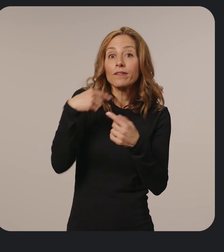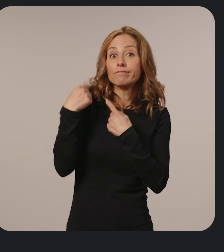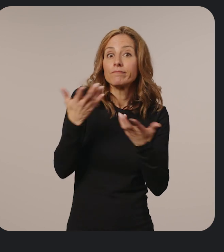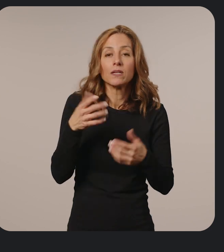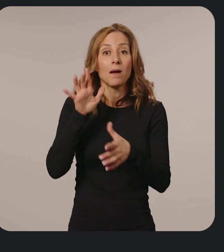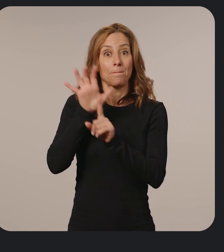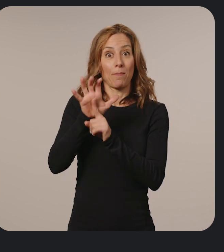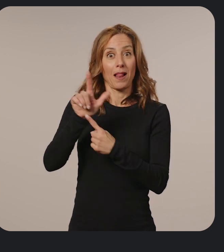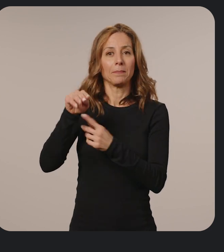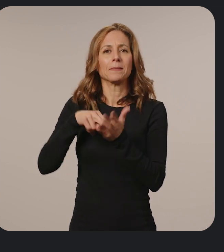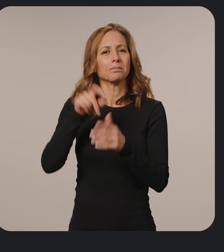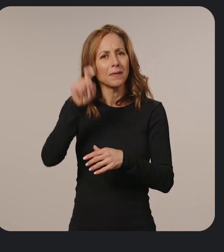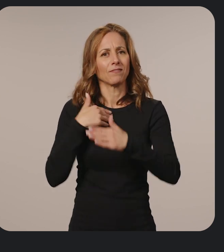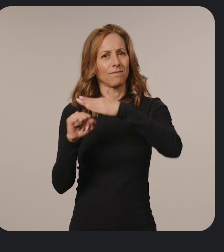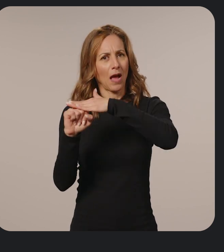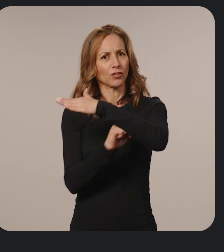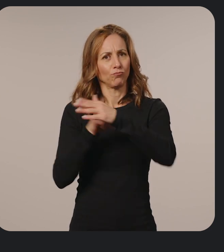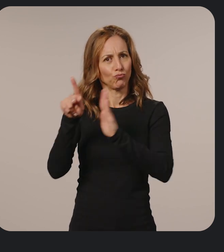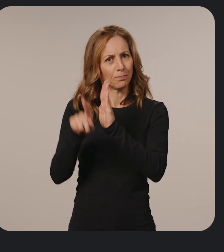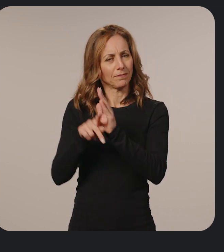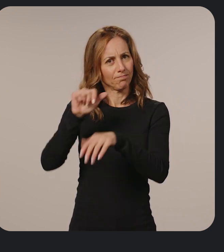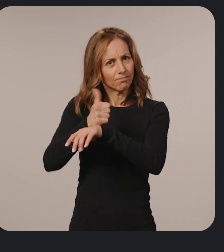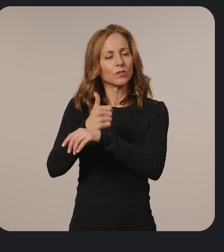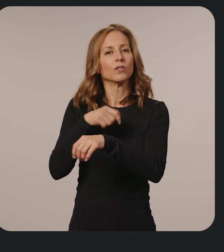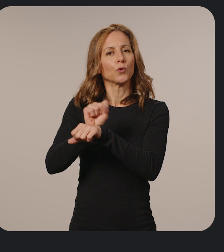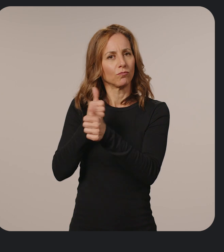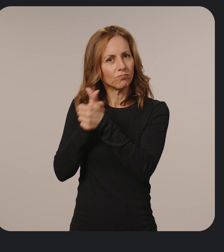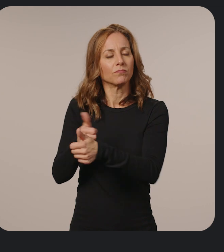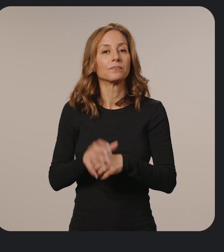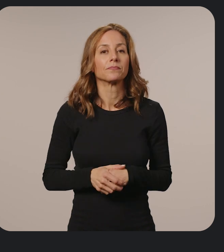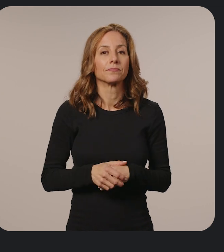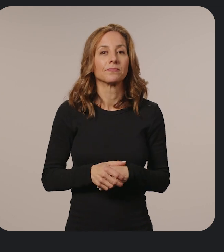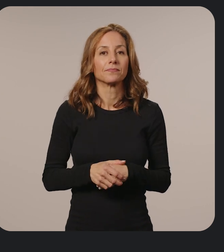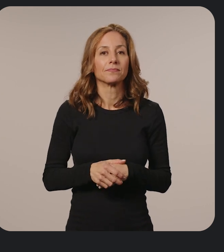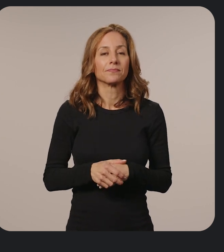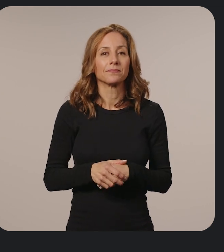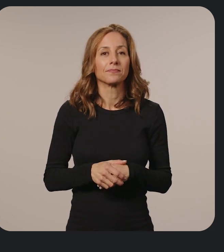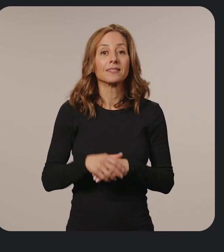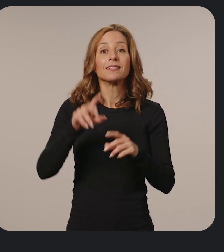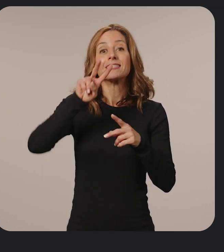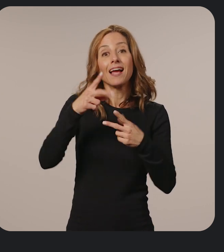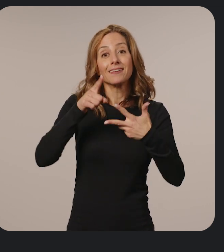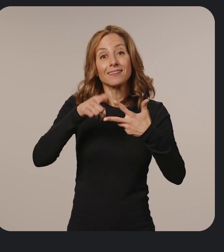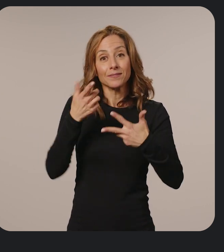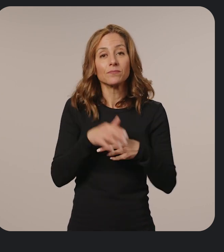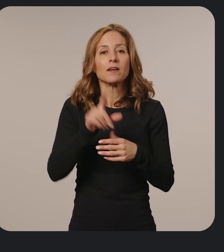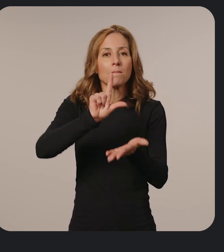to work from. The second step is to publish common solutions to common problems. This is a nascent field.